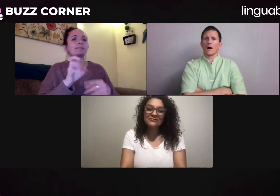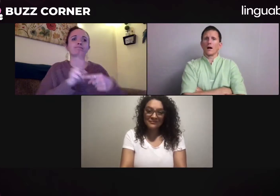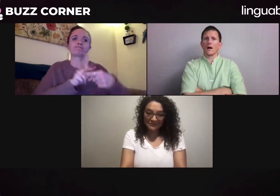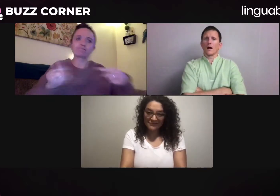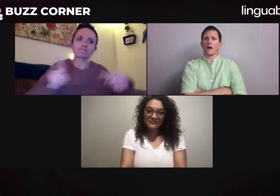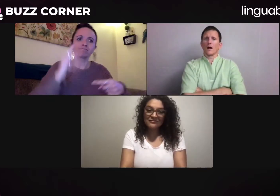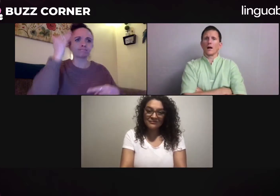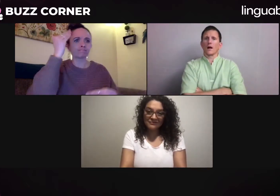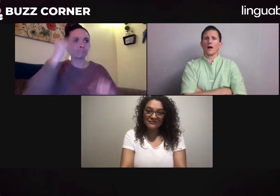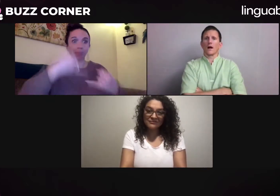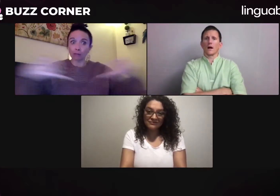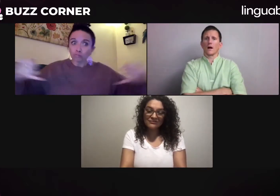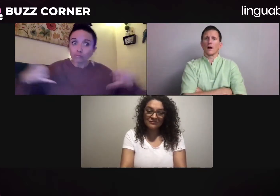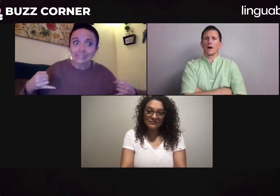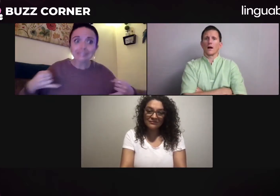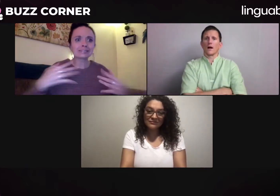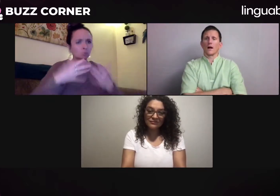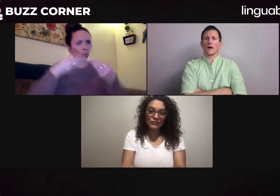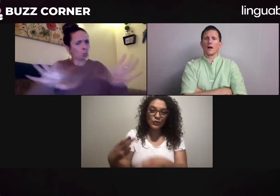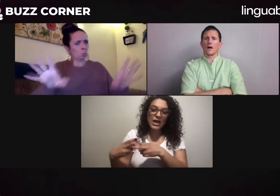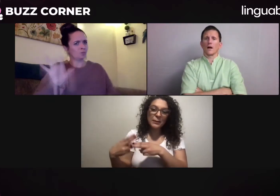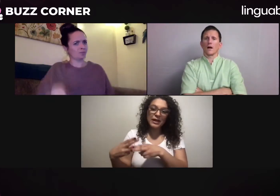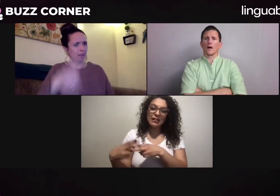So if that if the deaf people there needed to talk with somebody or